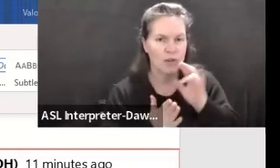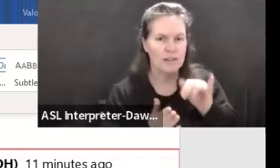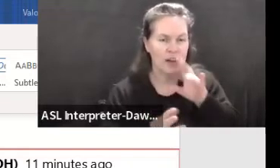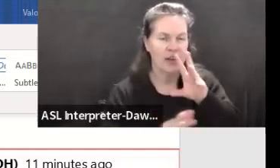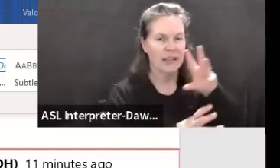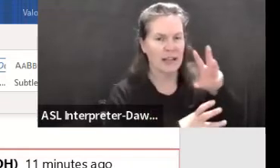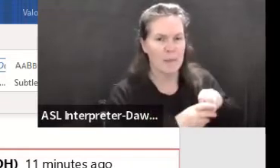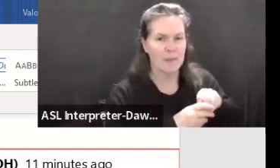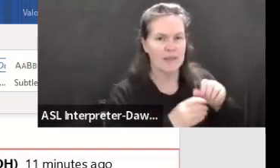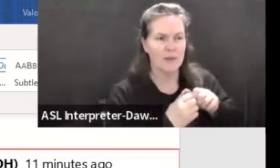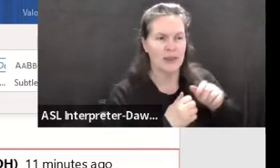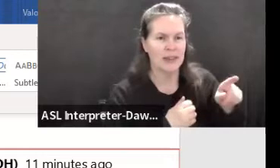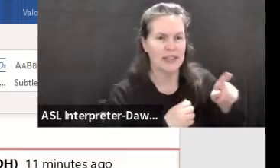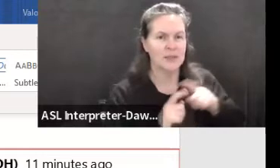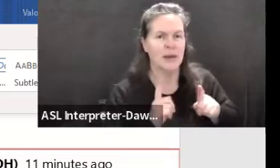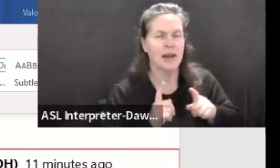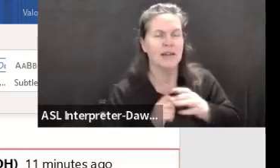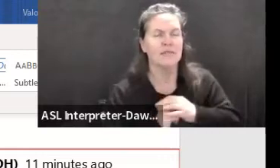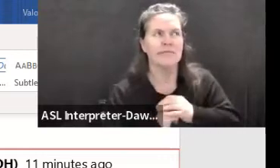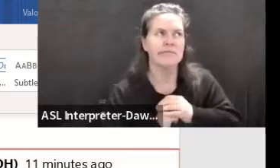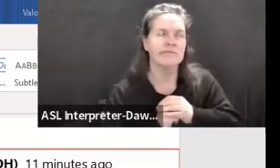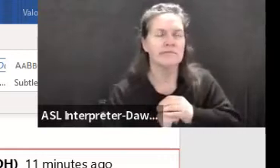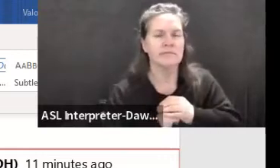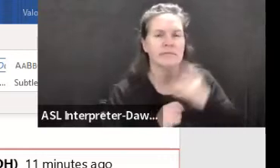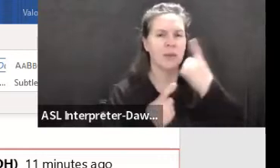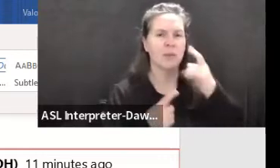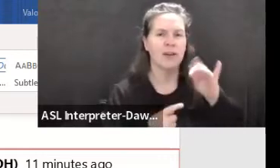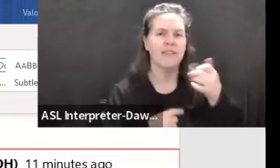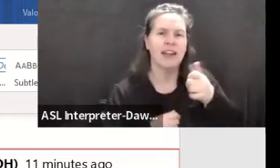I'm wondering if there's any discussion around or thoughts